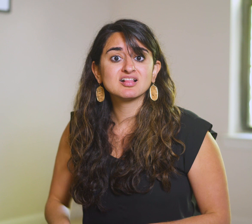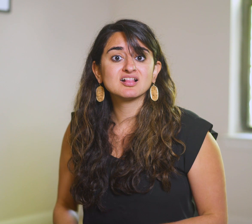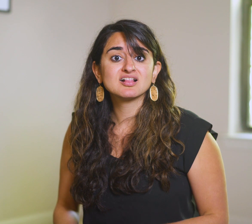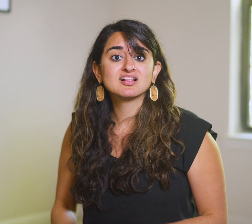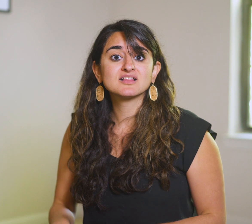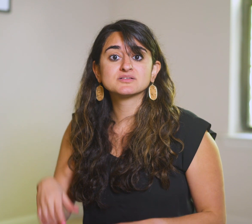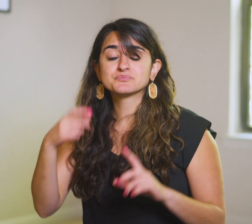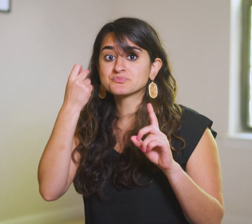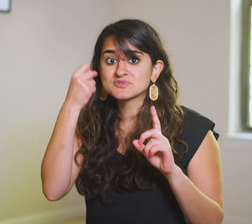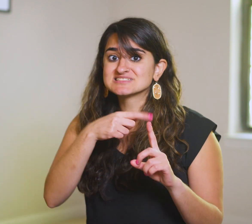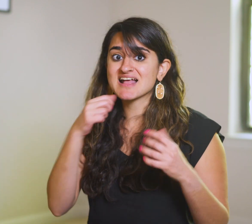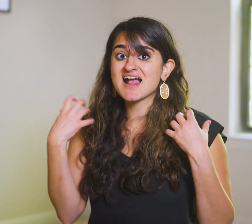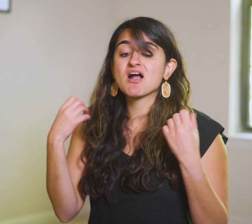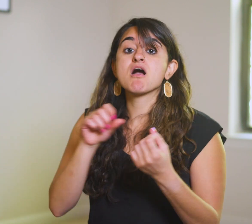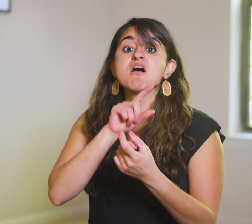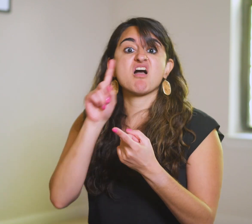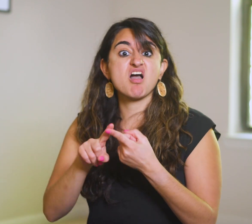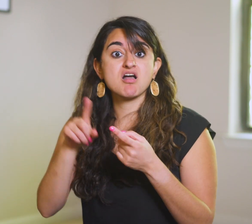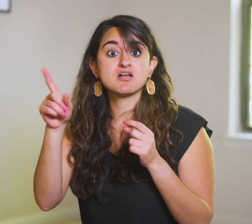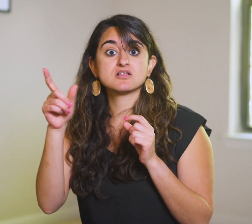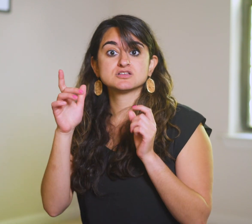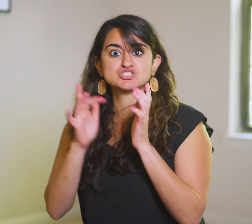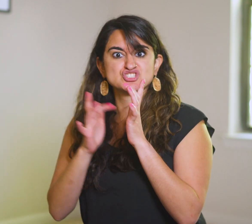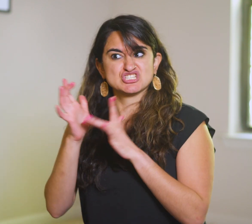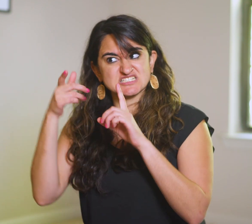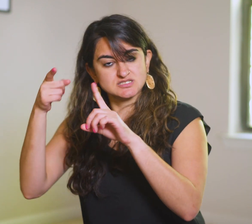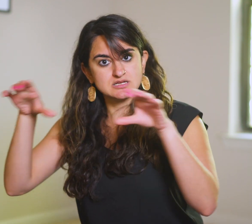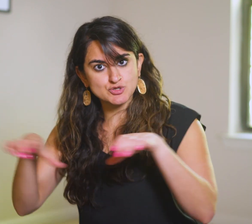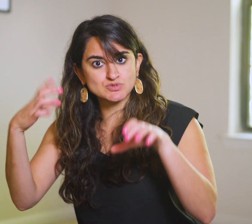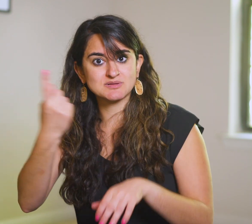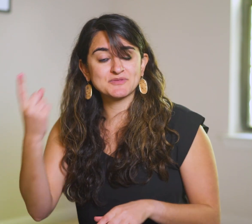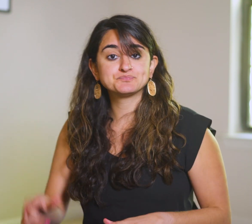She isn’t healed until He takes action.